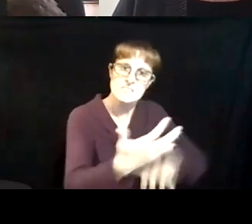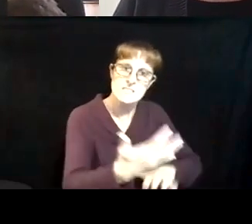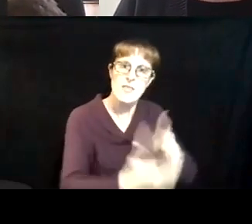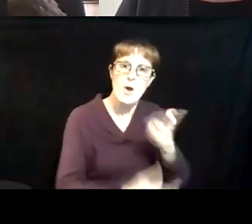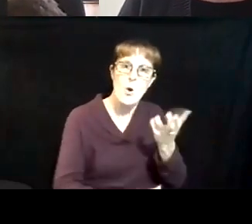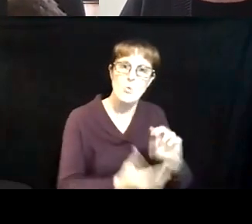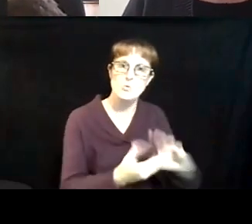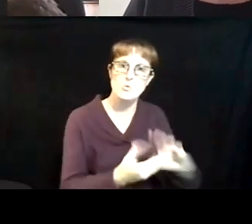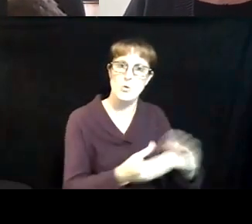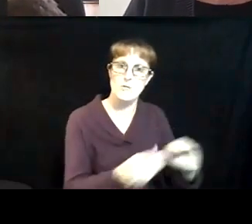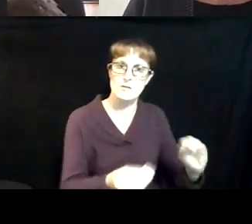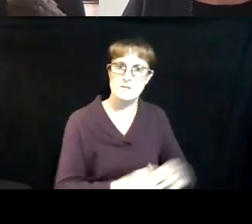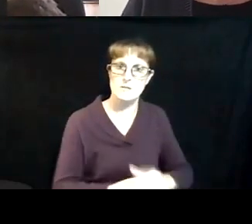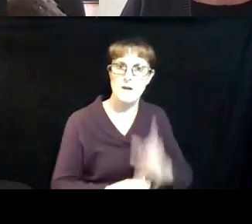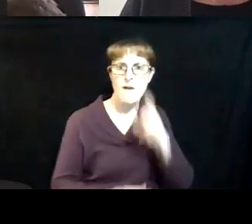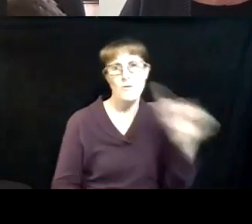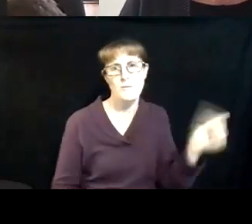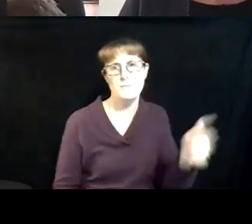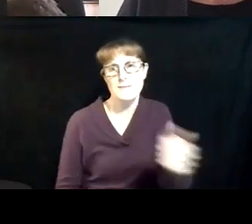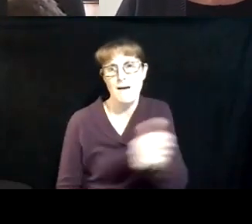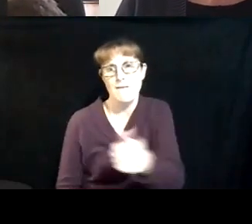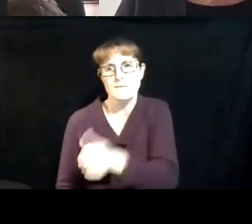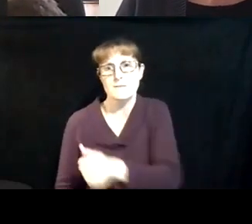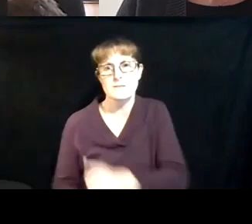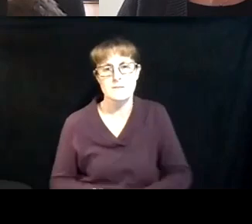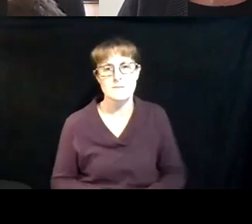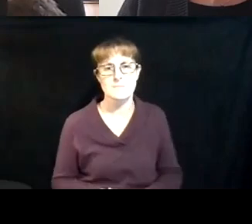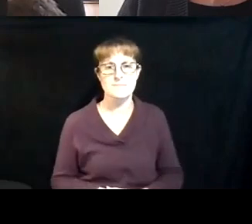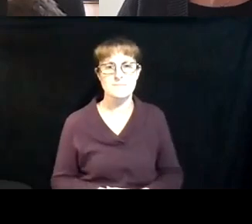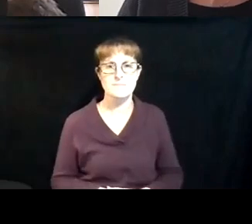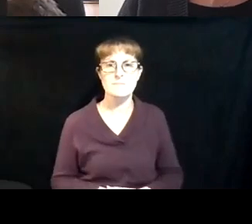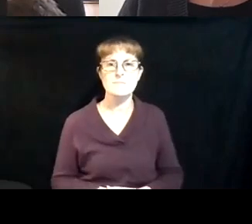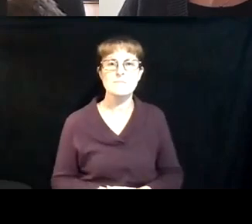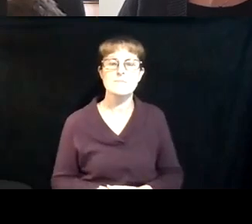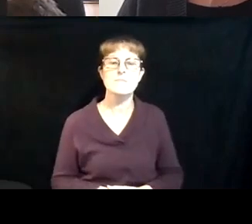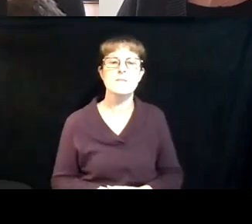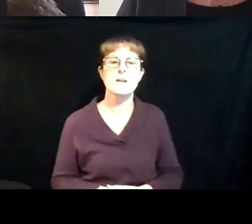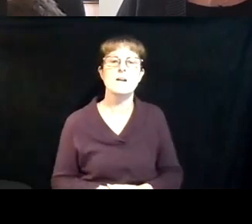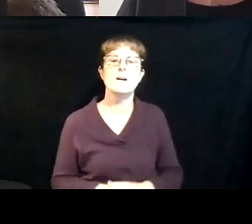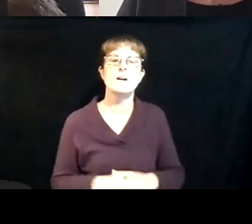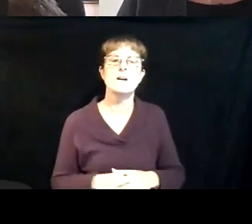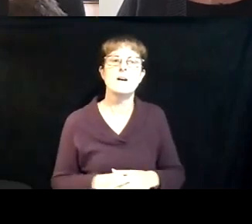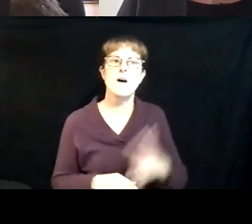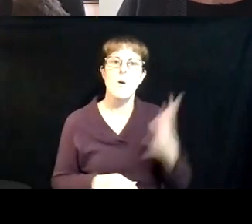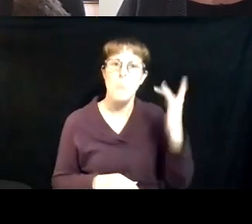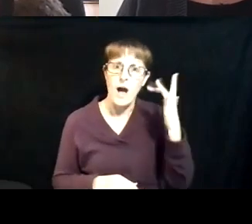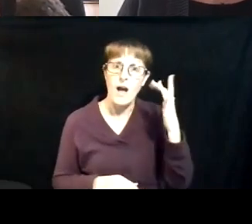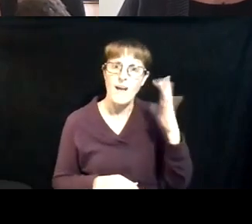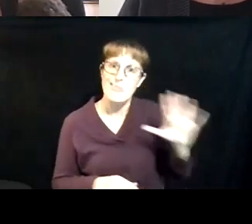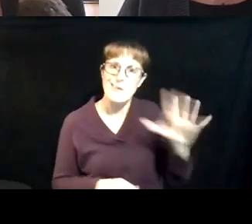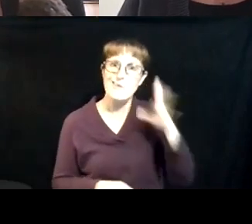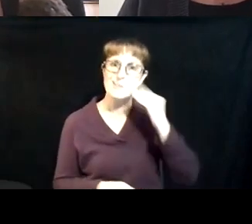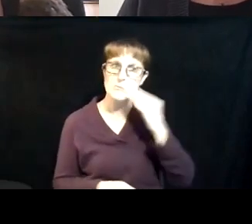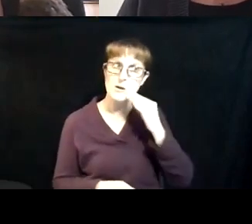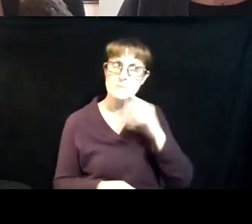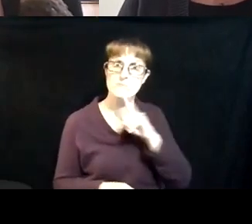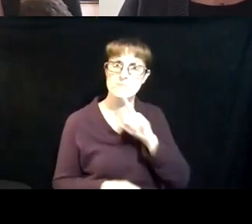unless they choose to use it otherwise, but to just document this history so that like Jennifer has done with her story,